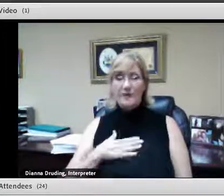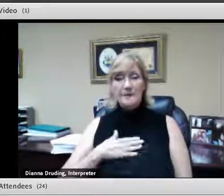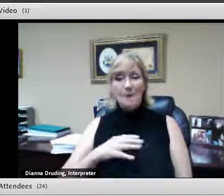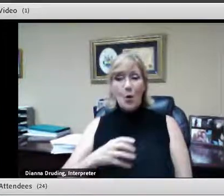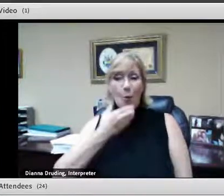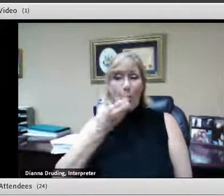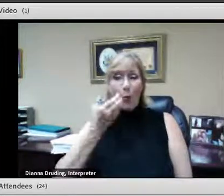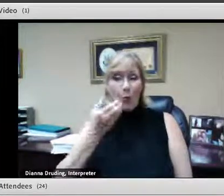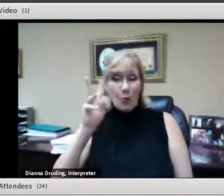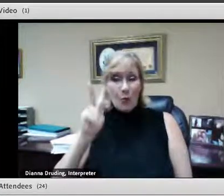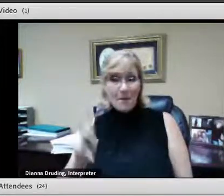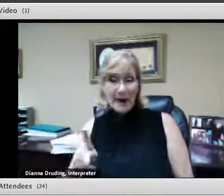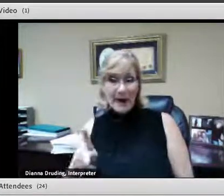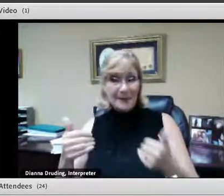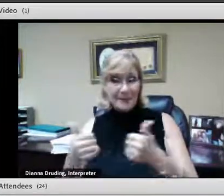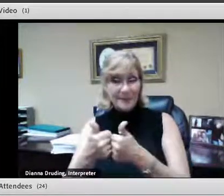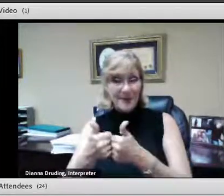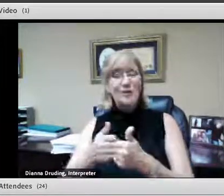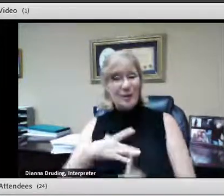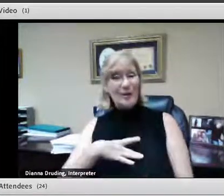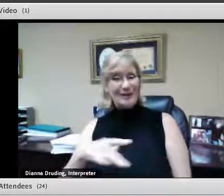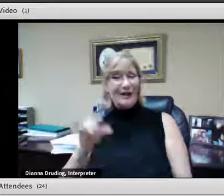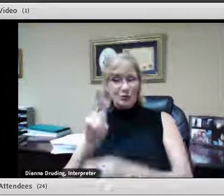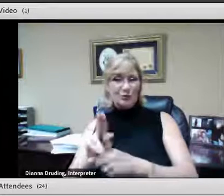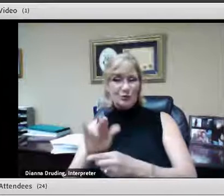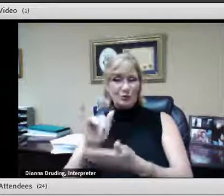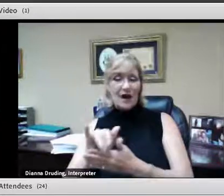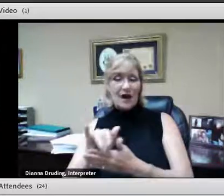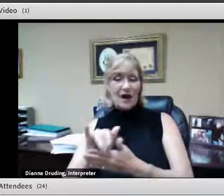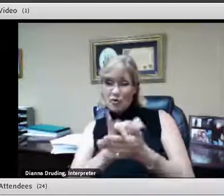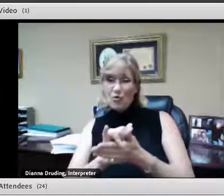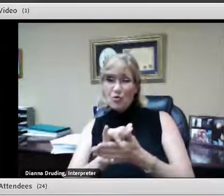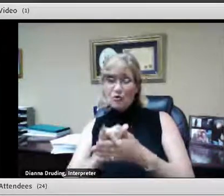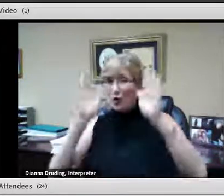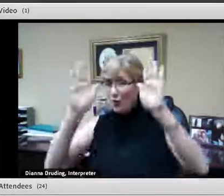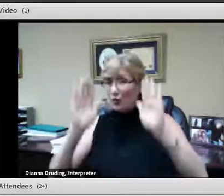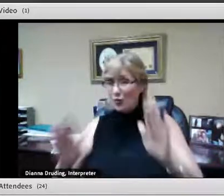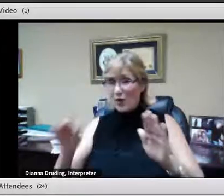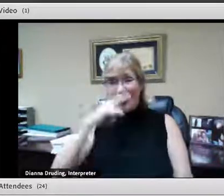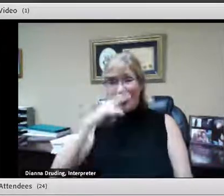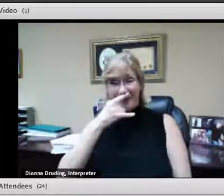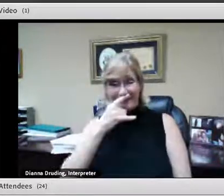that we like to use -- these are great for kids and adults alike.